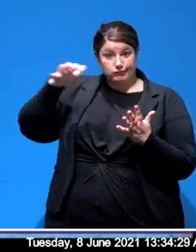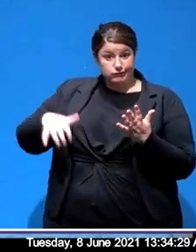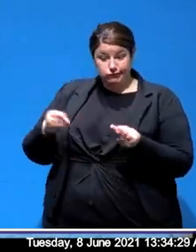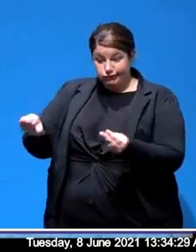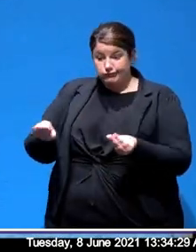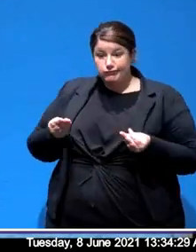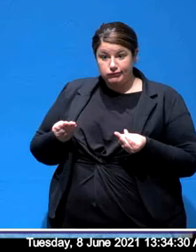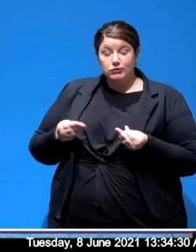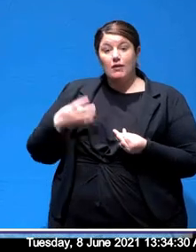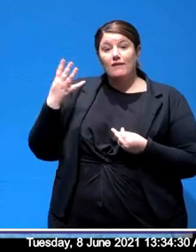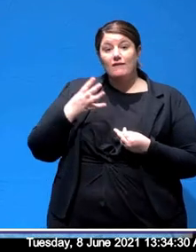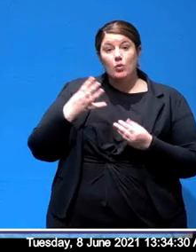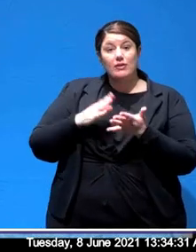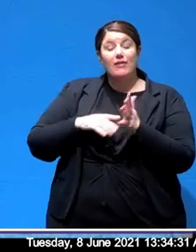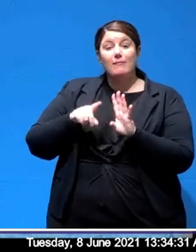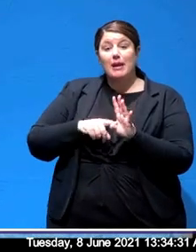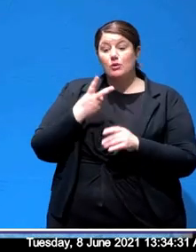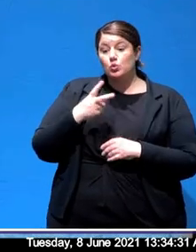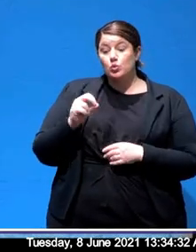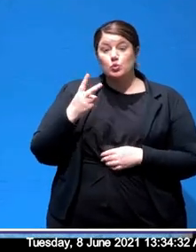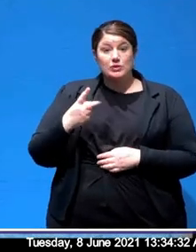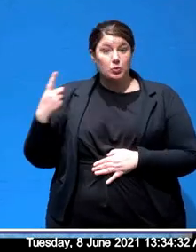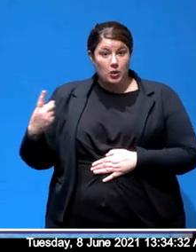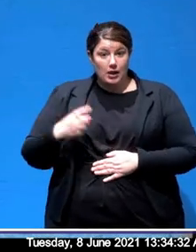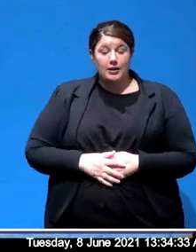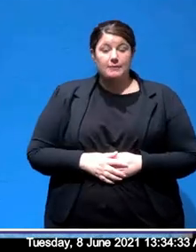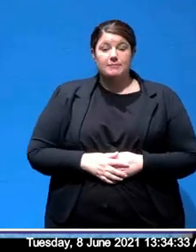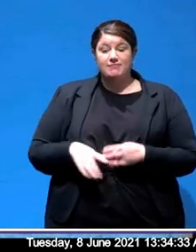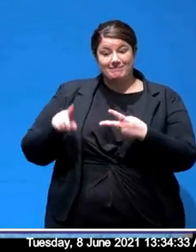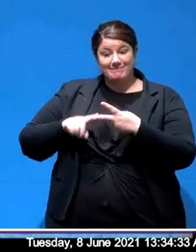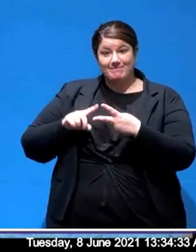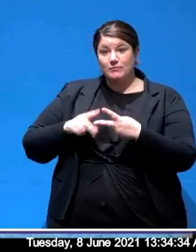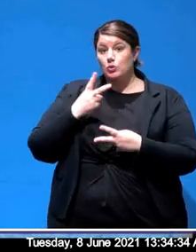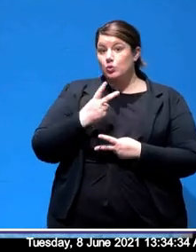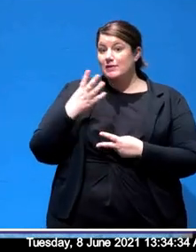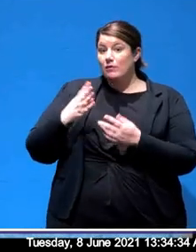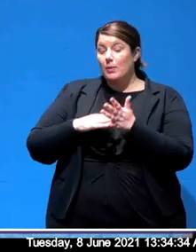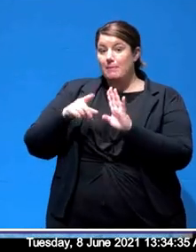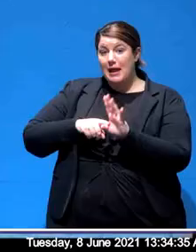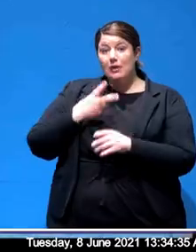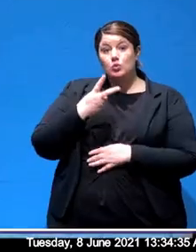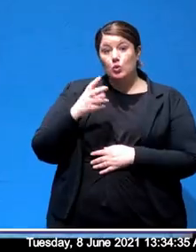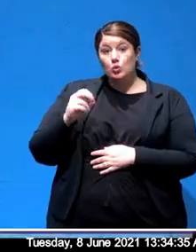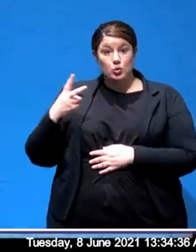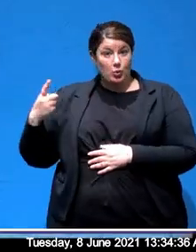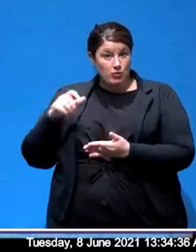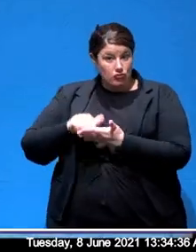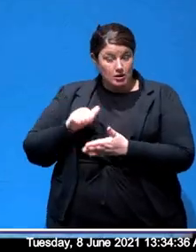dated 14 May 20021 and the second dated 24 May 2021; is that right?